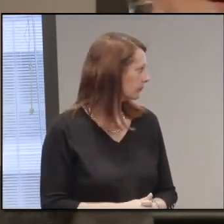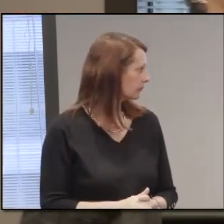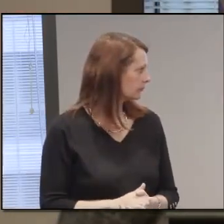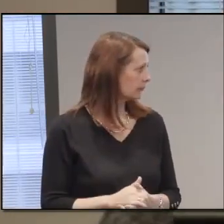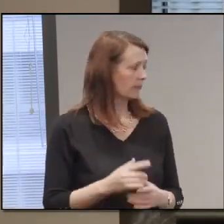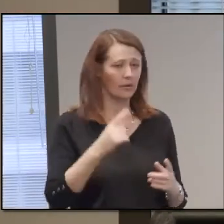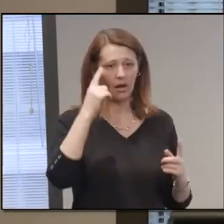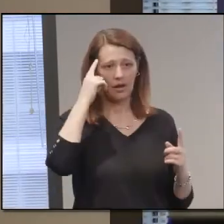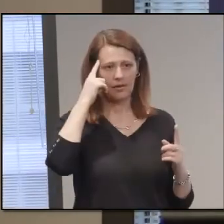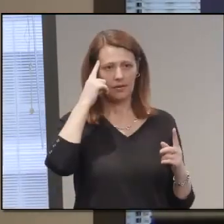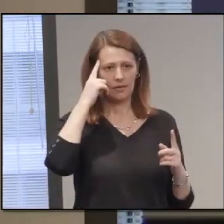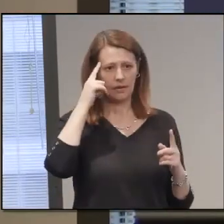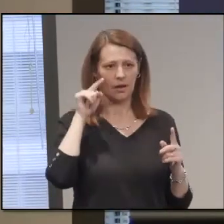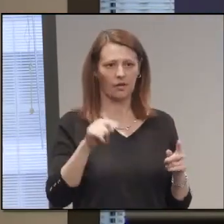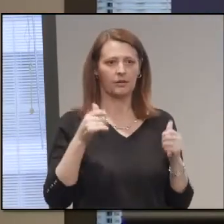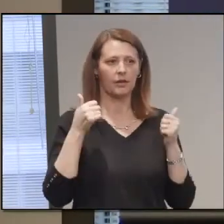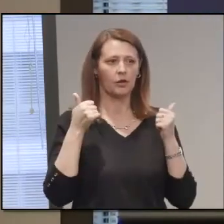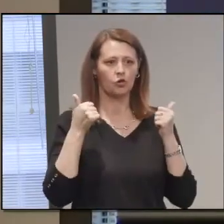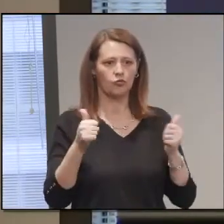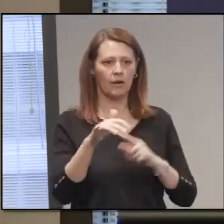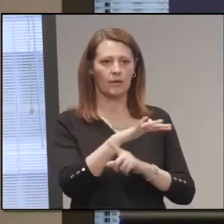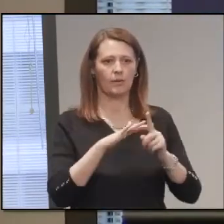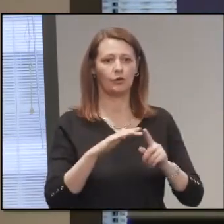I think that's a great place to stop this